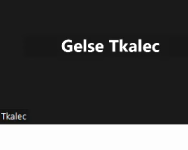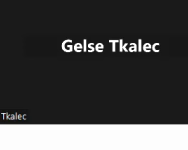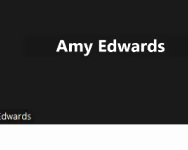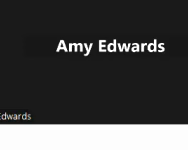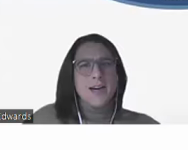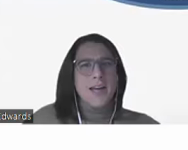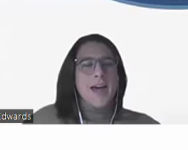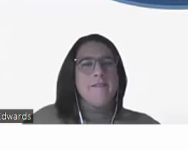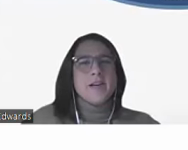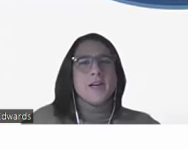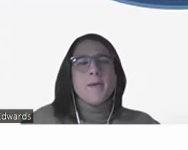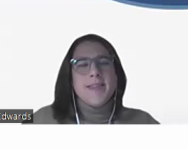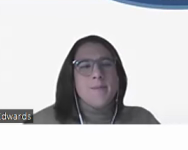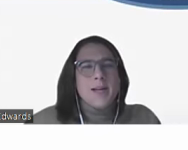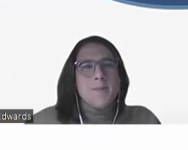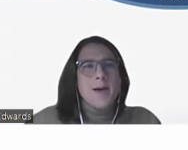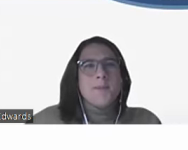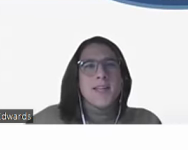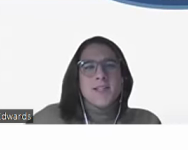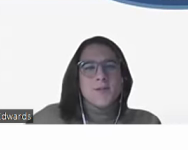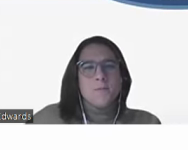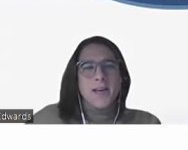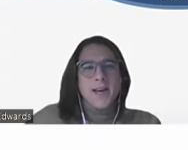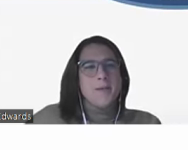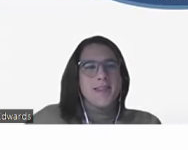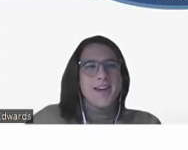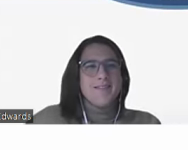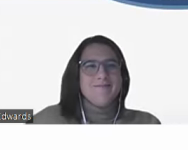I do not I haven't heard about that but I'm I'm gonna do some reading up on that